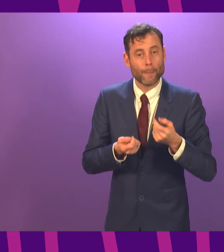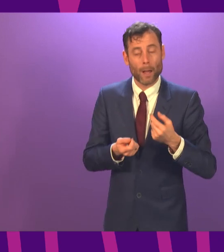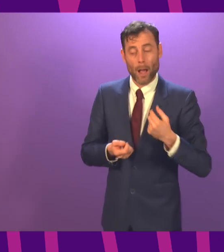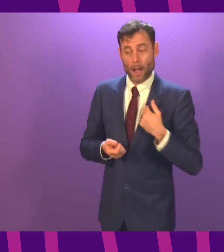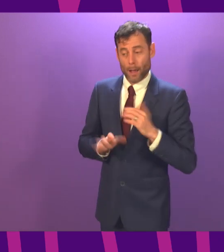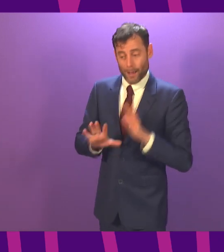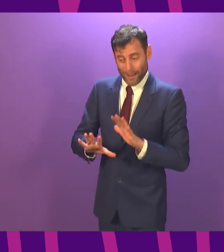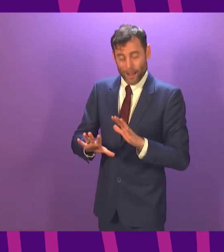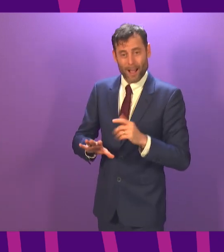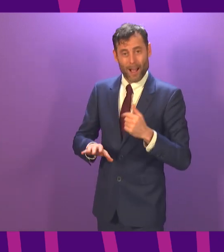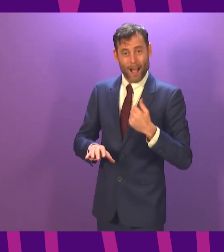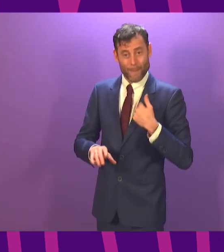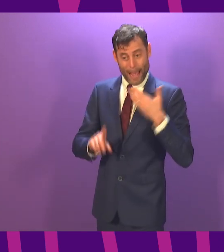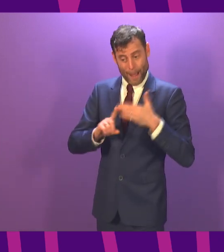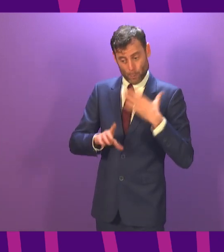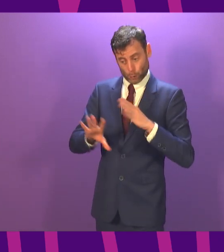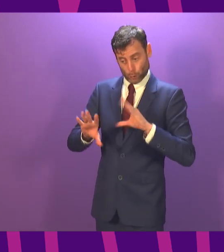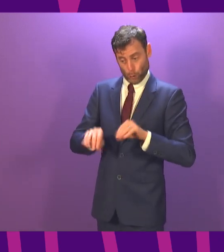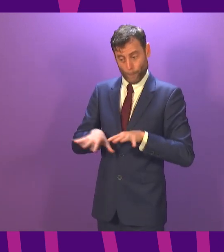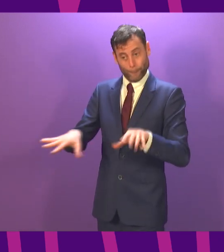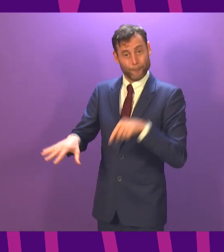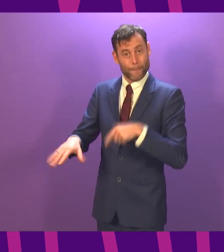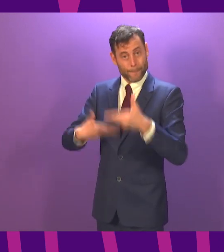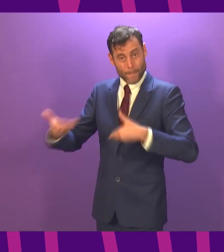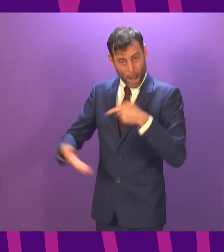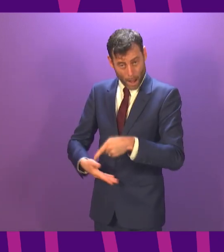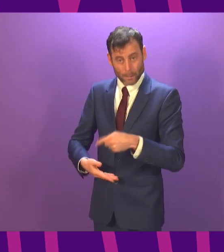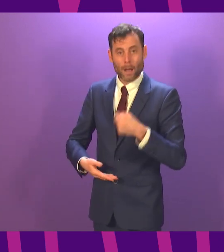ability to suppress it and that we can quickly get back to where we were in trying to open